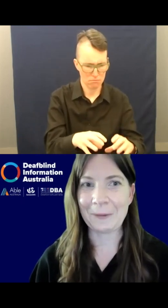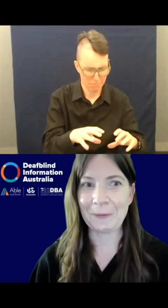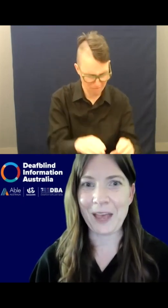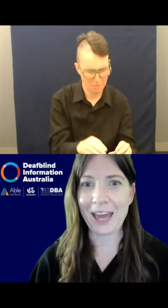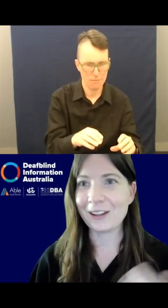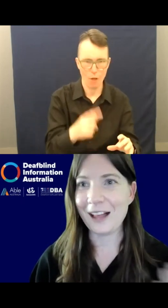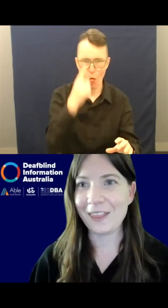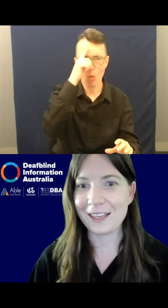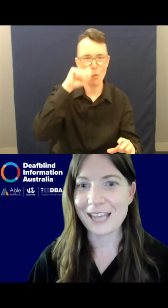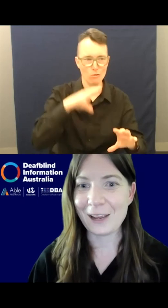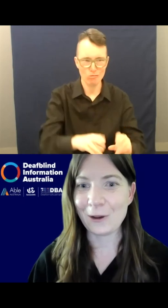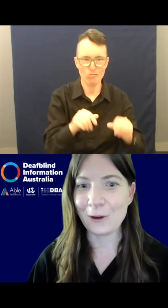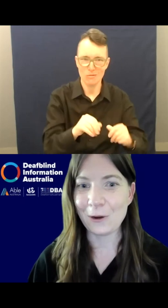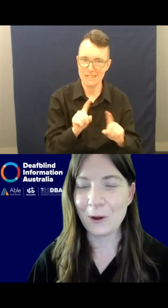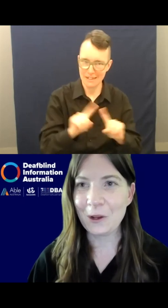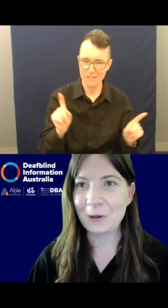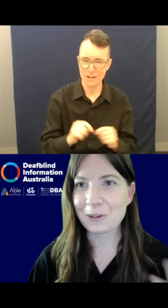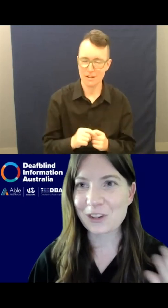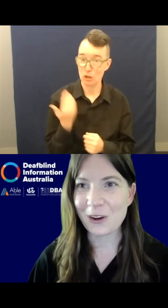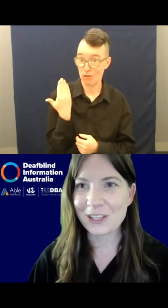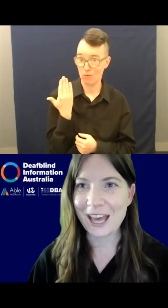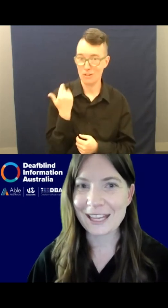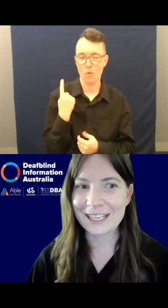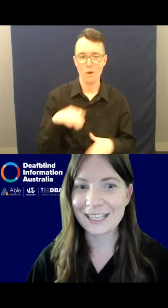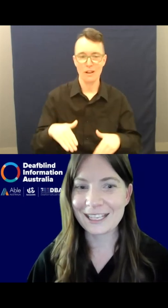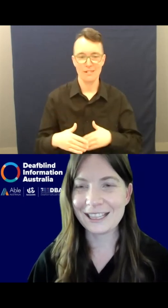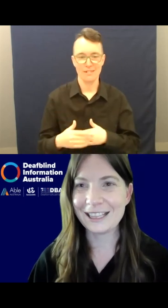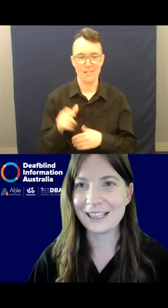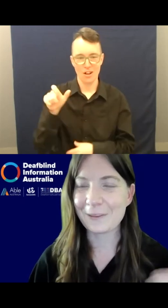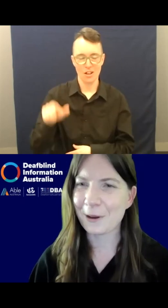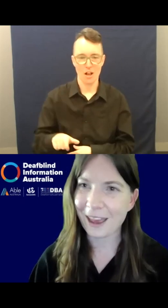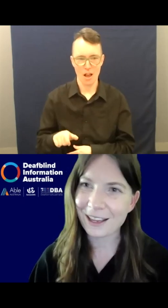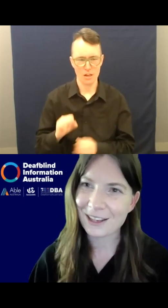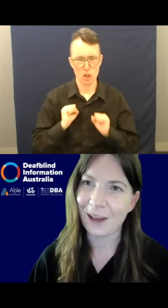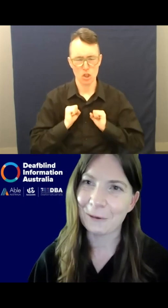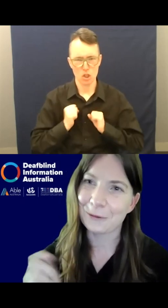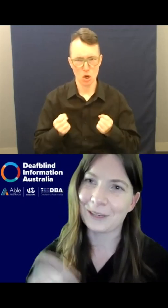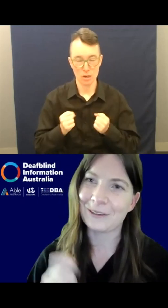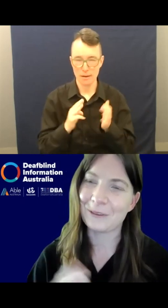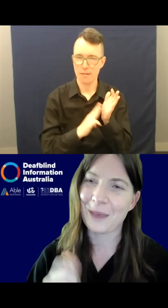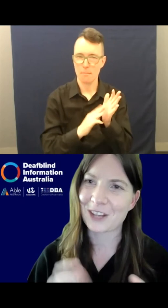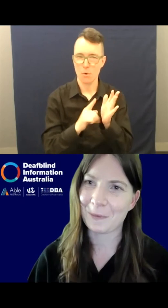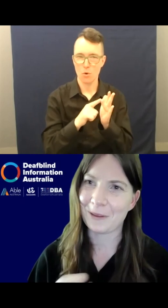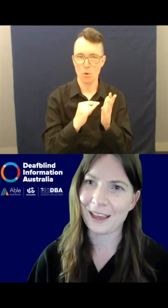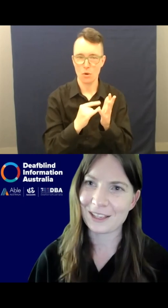I had a client the other day who was shocked that these mosaic tiles with smashed up mosaic tiles,